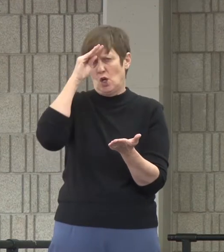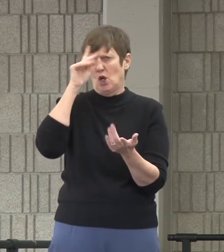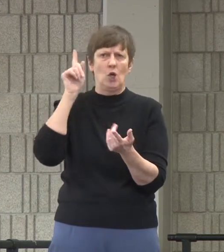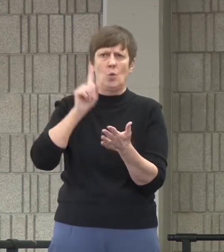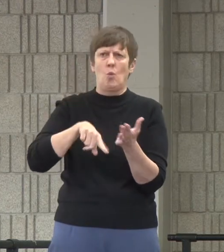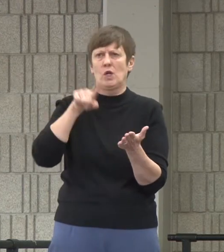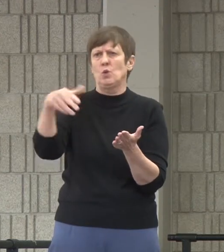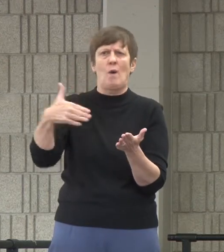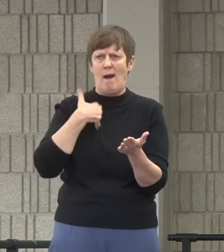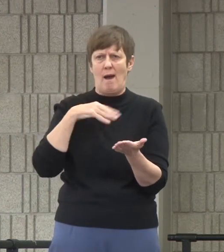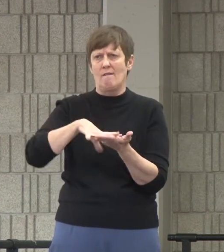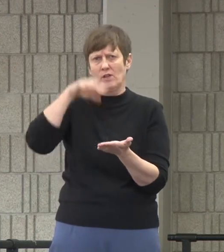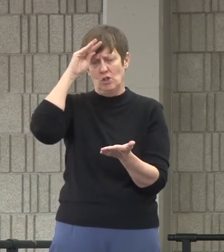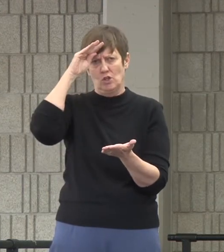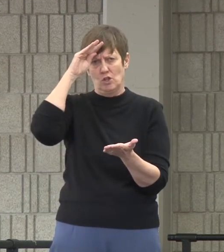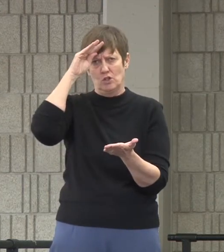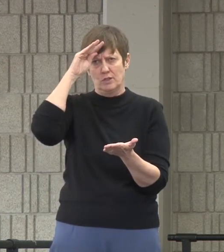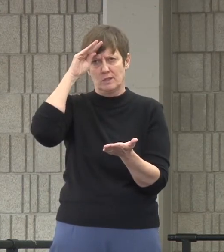I'm sorry I cannot do a Yoda impersonation.